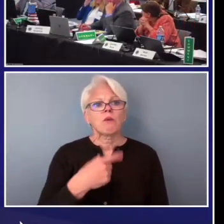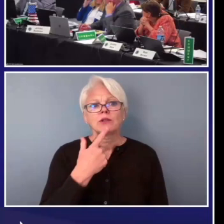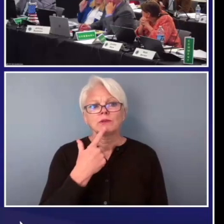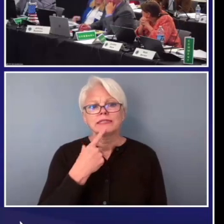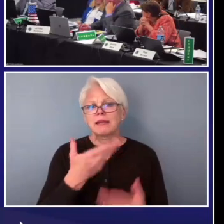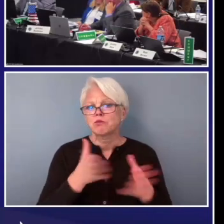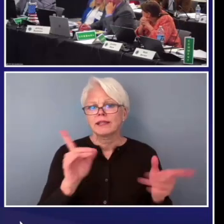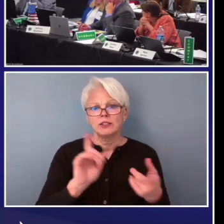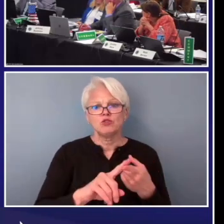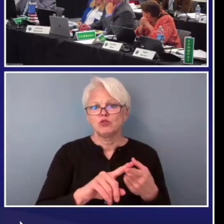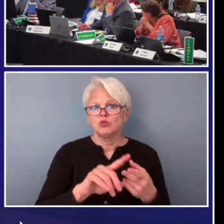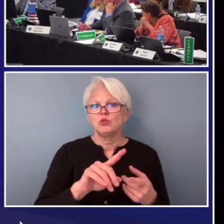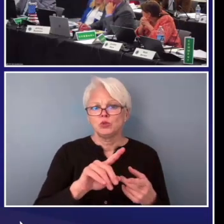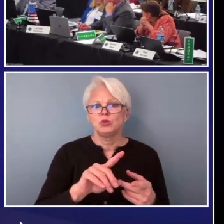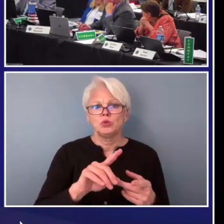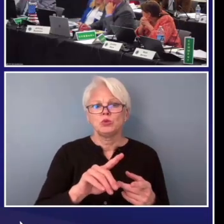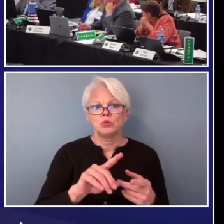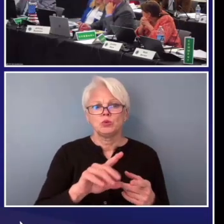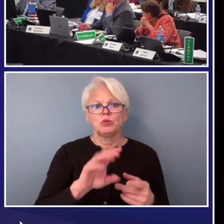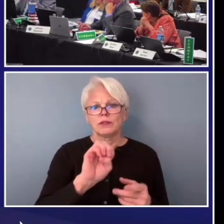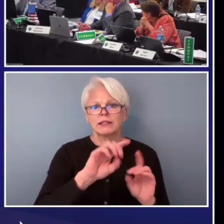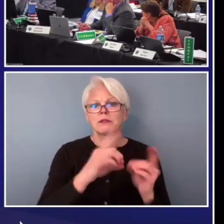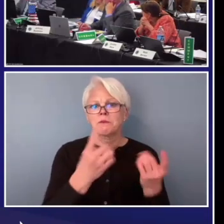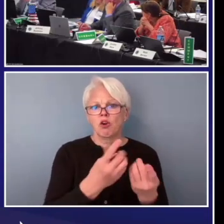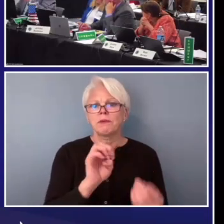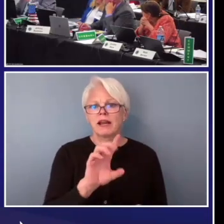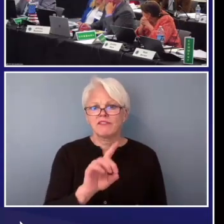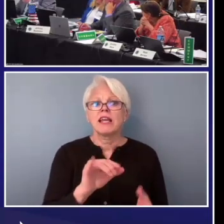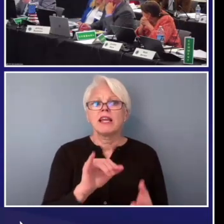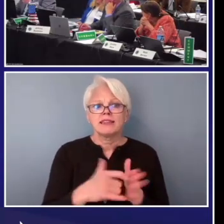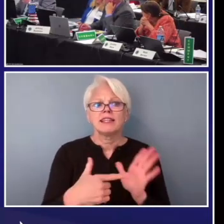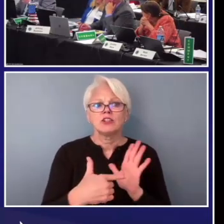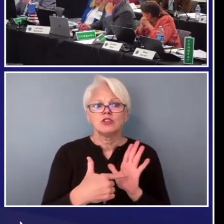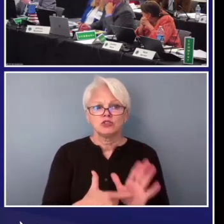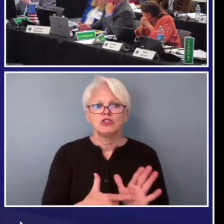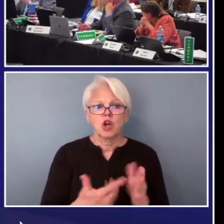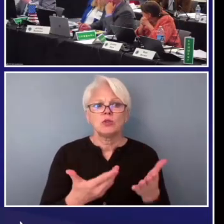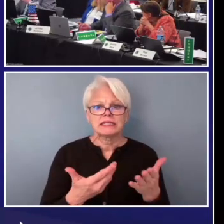I think this section reflects an effort to reduce administrative burden in some